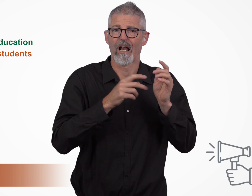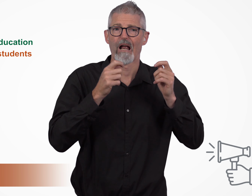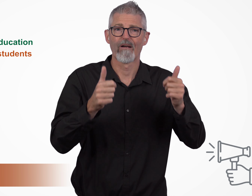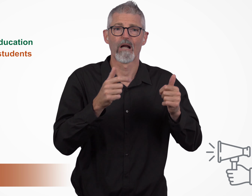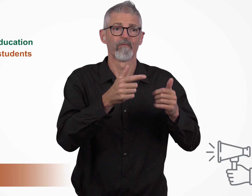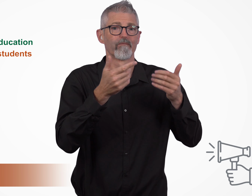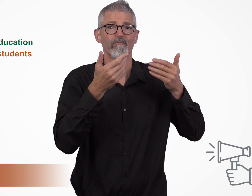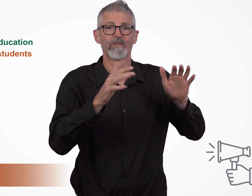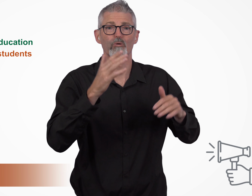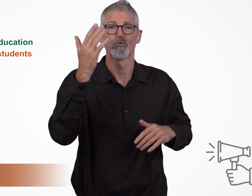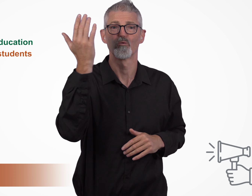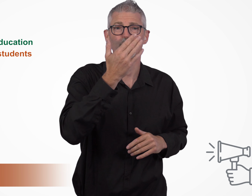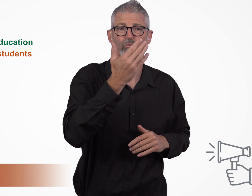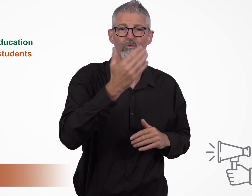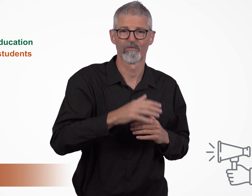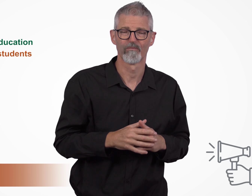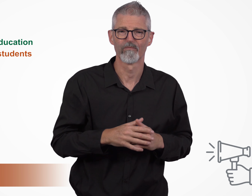long after the school bells have stopped ringing.